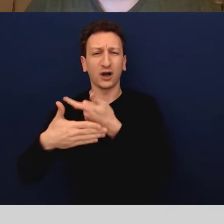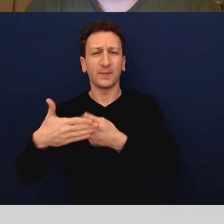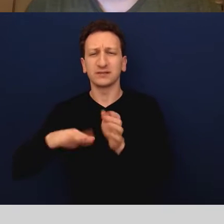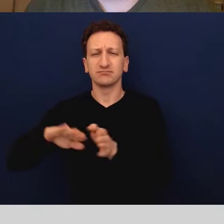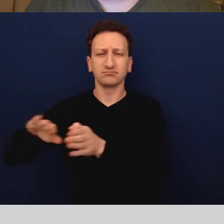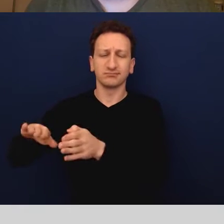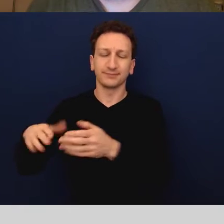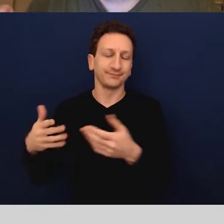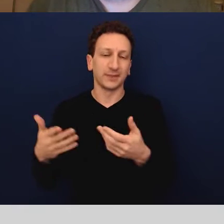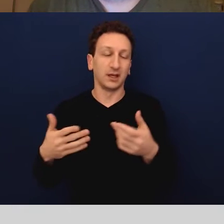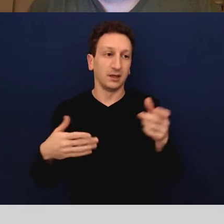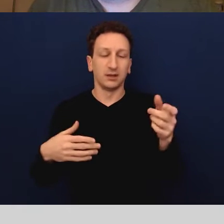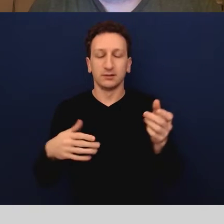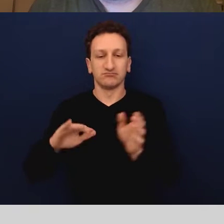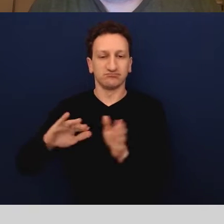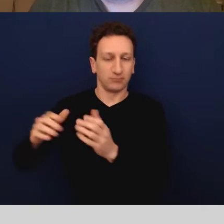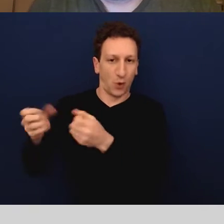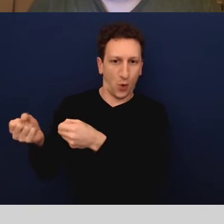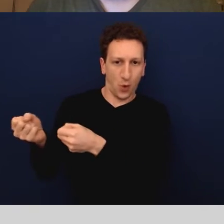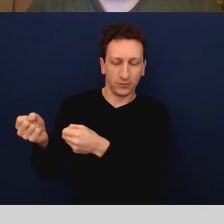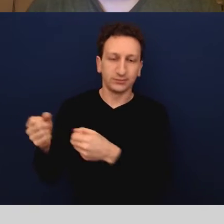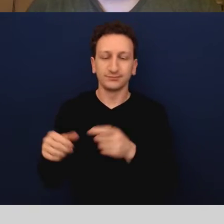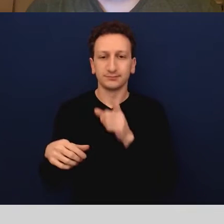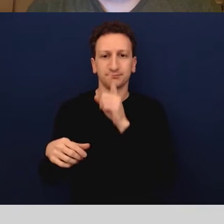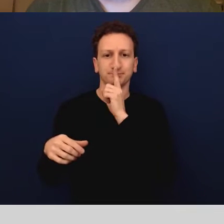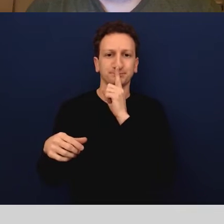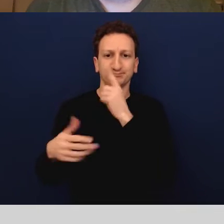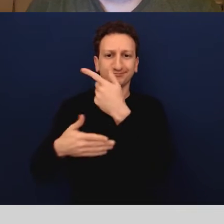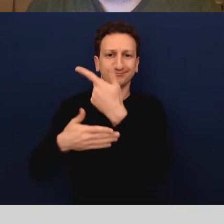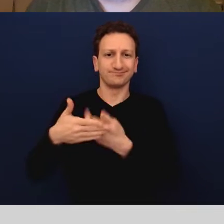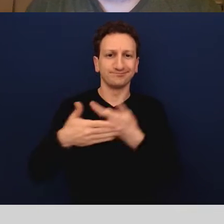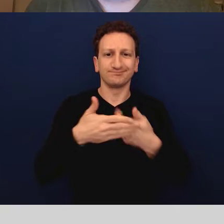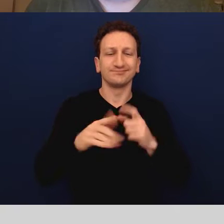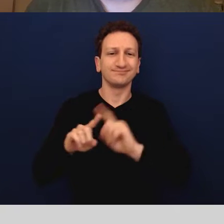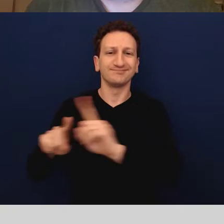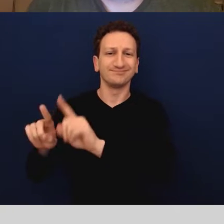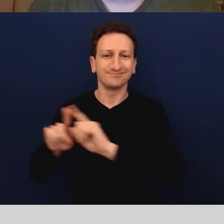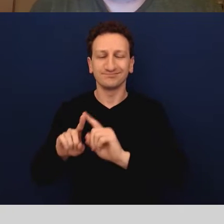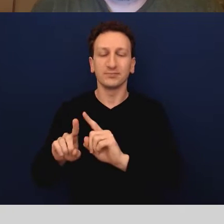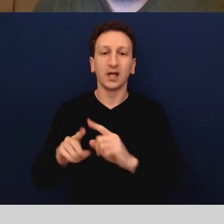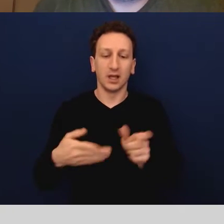sometimes when we say the same thing, we actually mean that we can give it five different arguments.